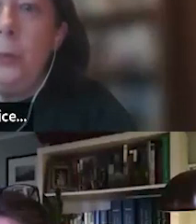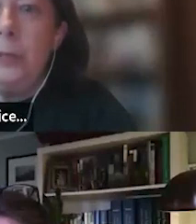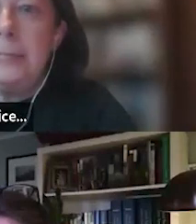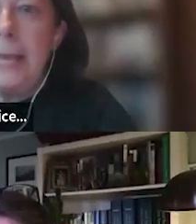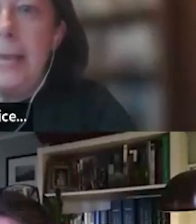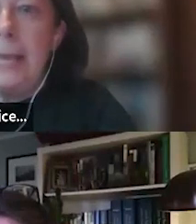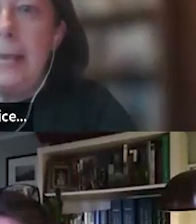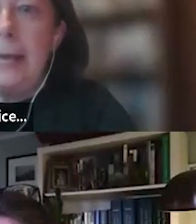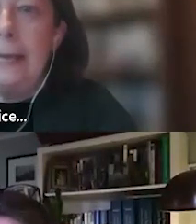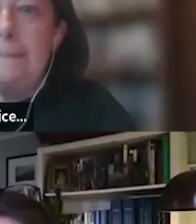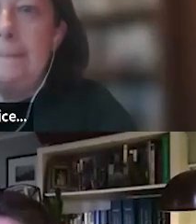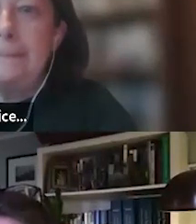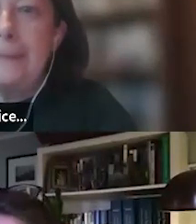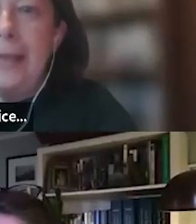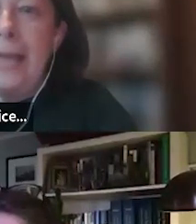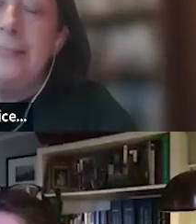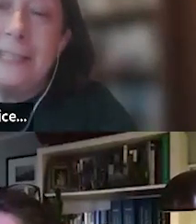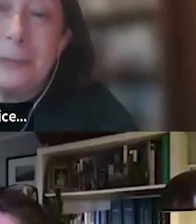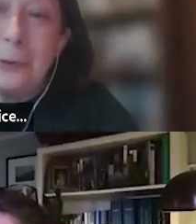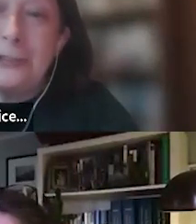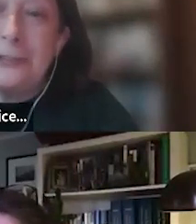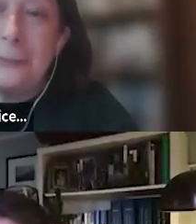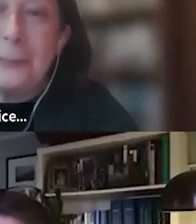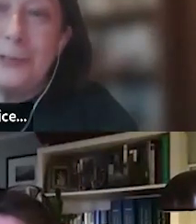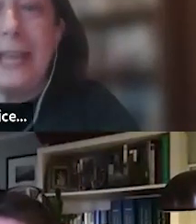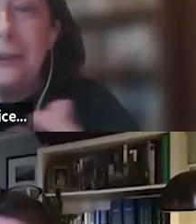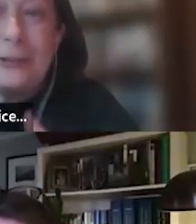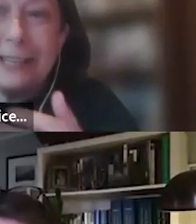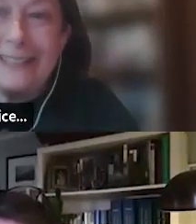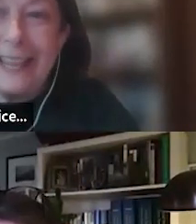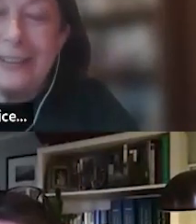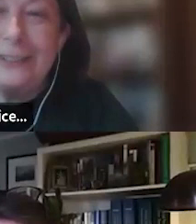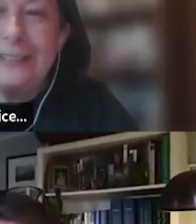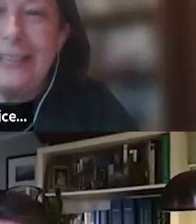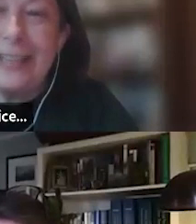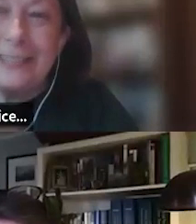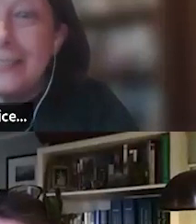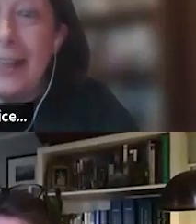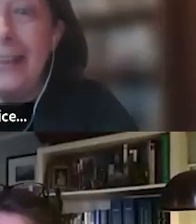So I will say, I did see some questions from people saying, "Oh can I take take SSI